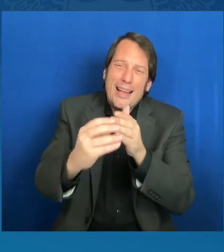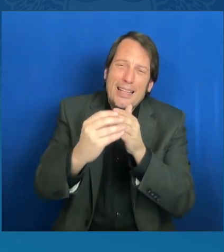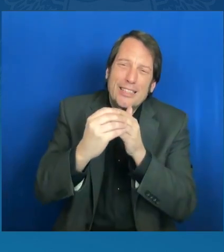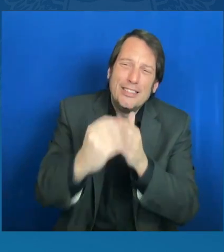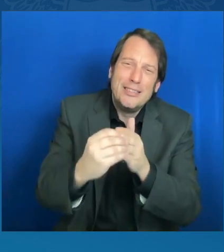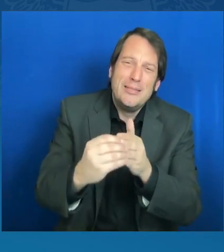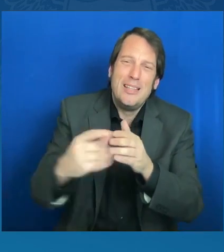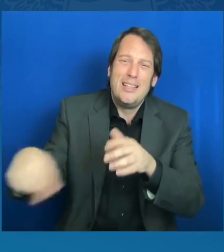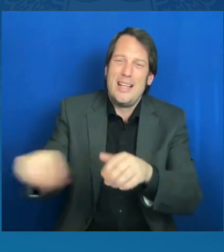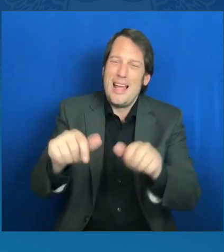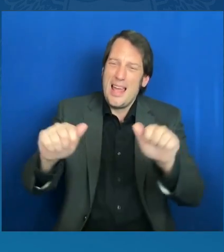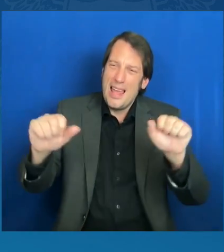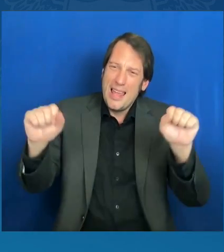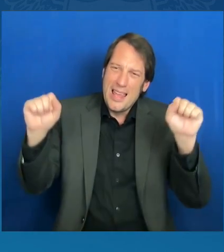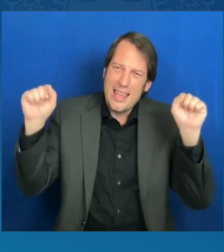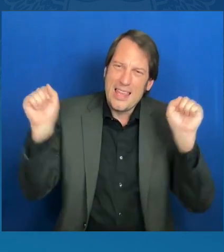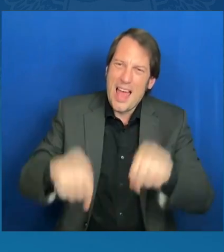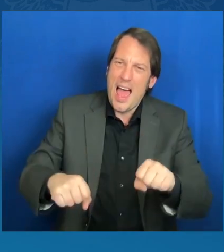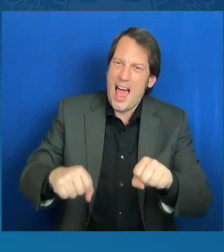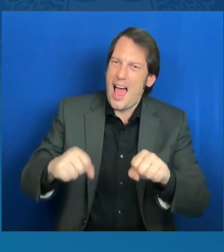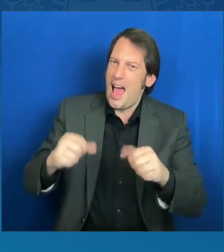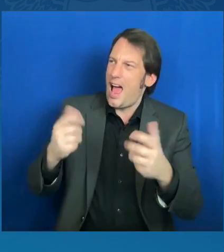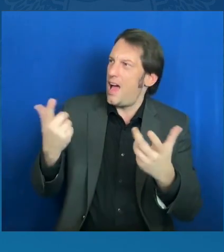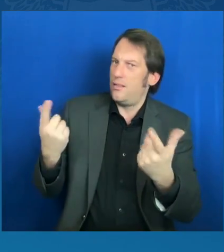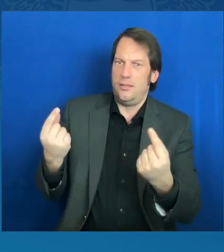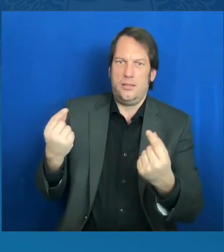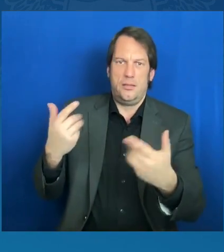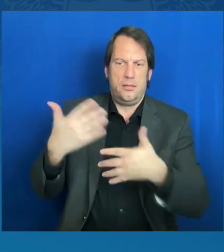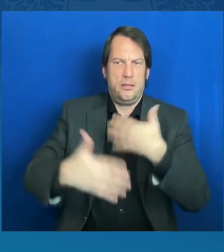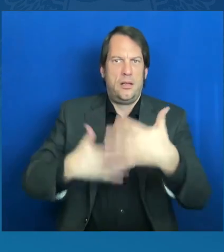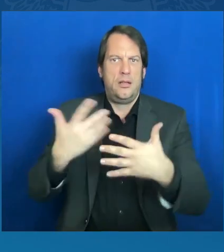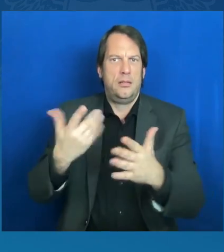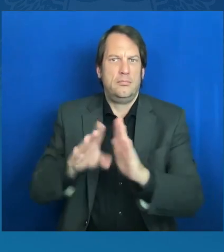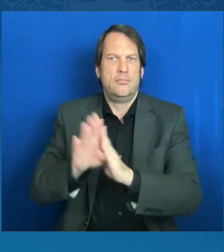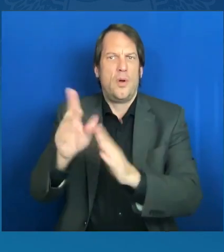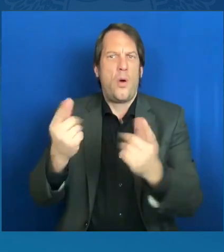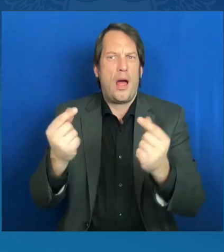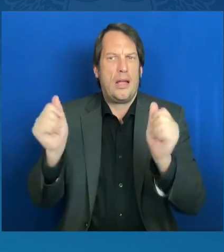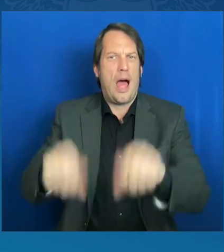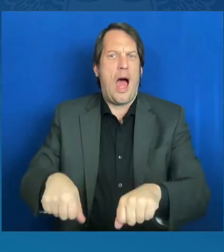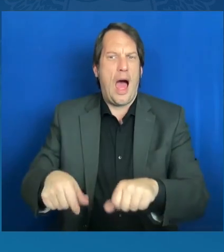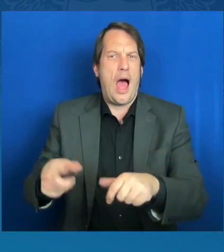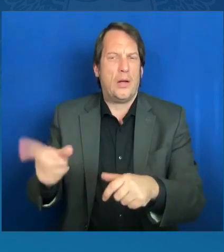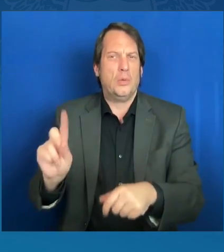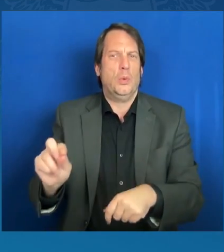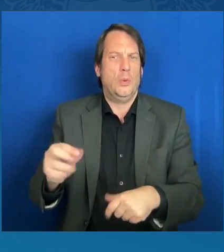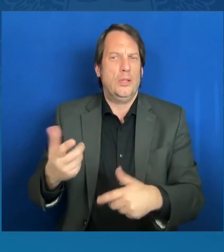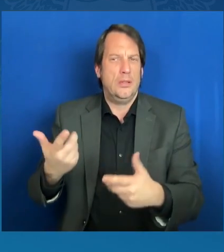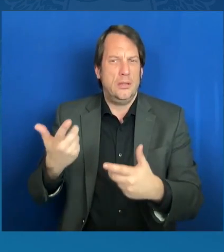by what has been and then to make it real -- and now to make it real in a way